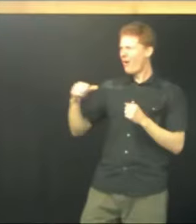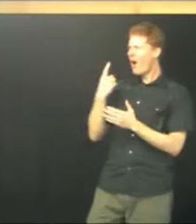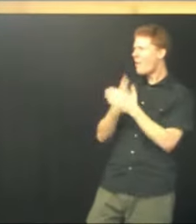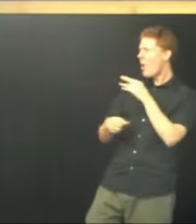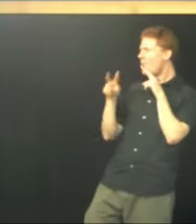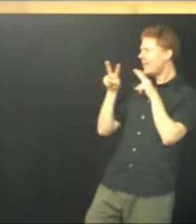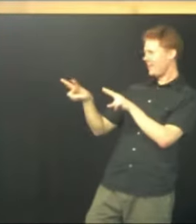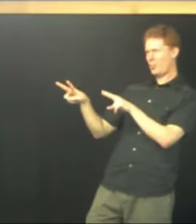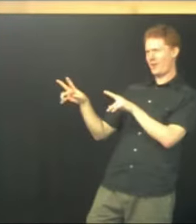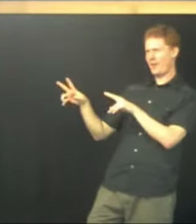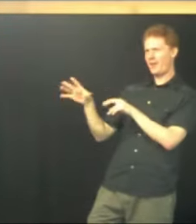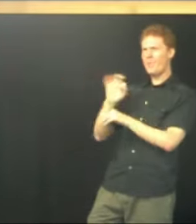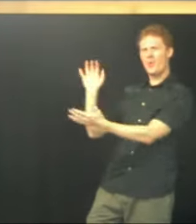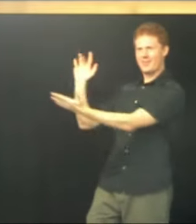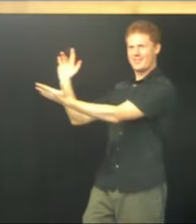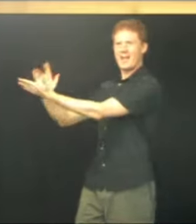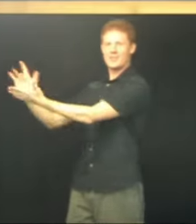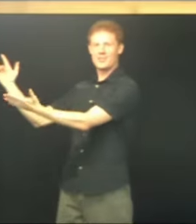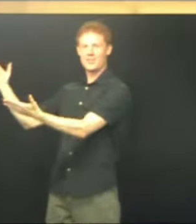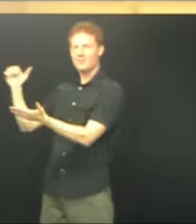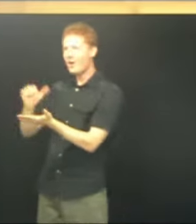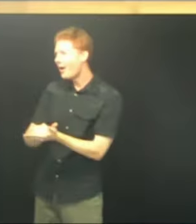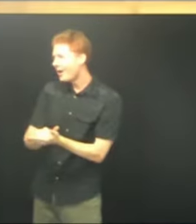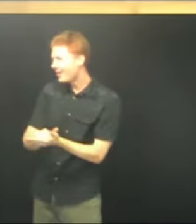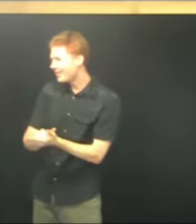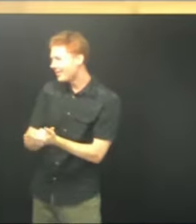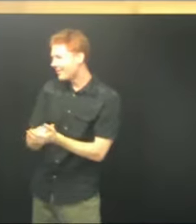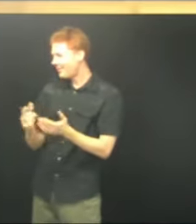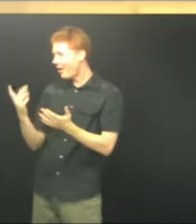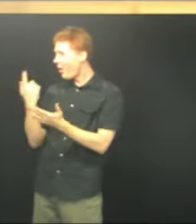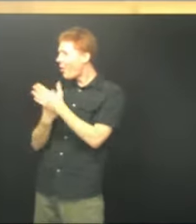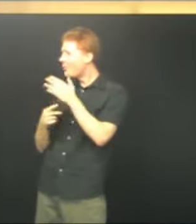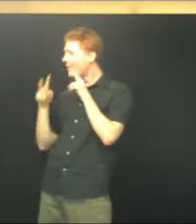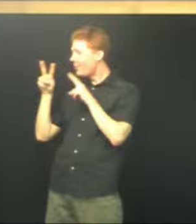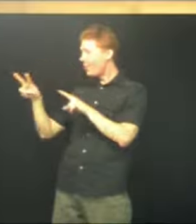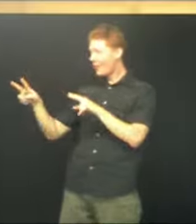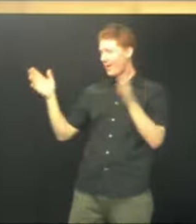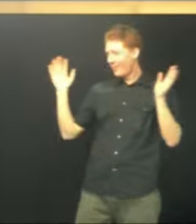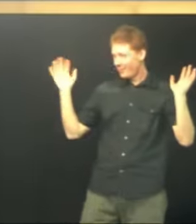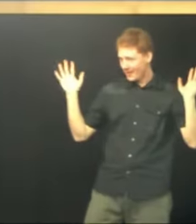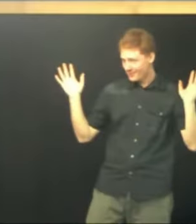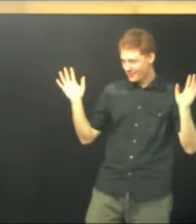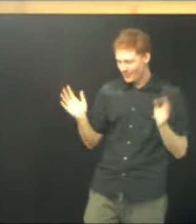But you can respond saying "it is ok, i'm just looking! I'm not touching her"